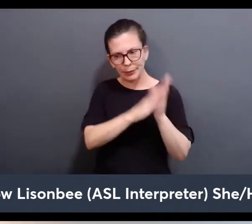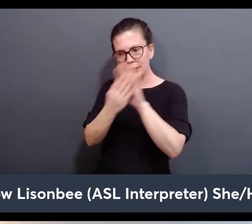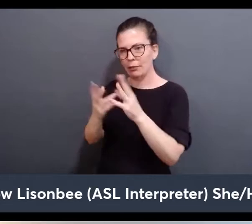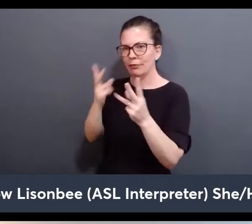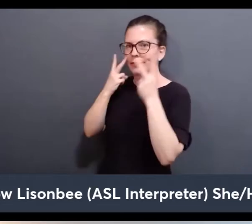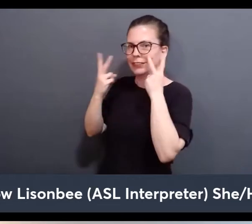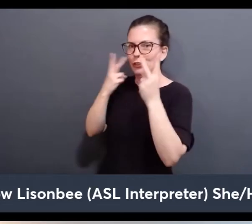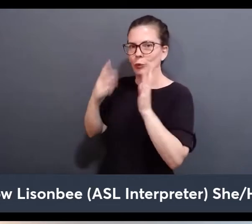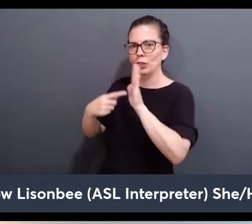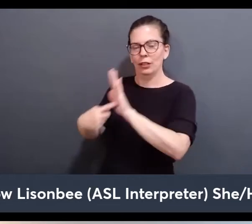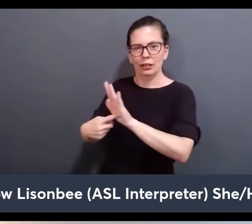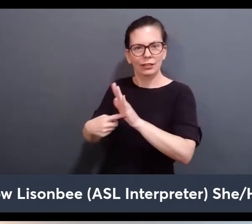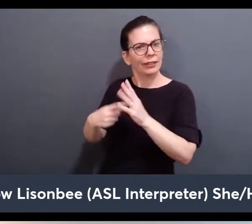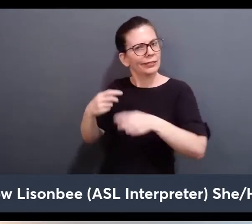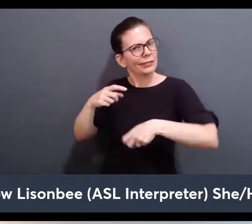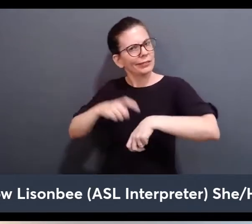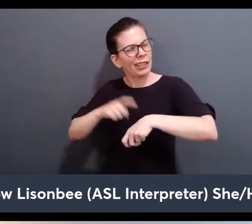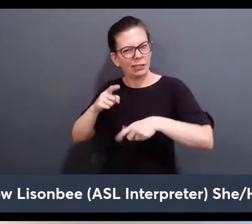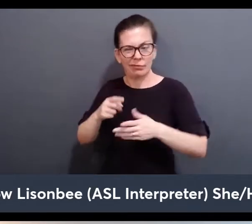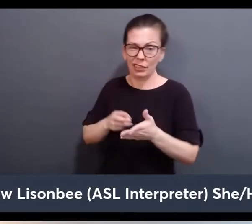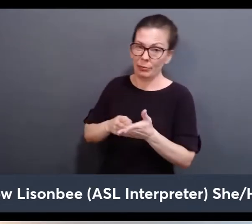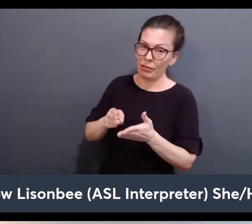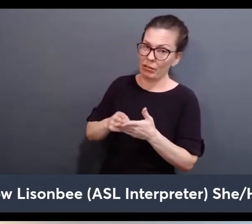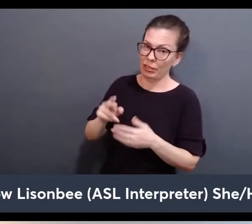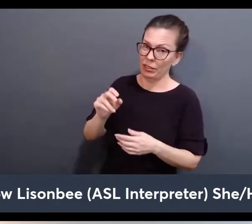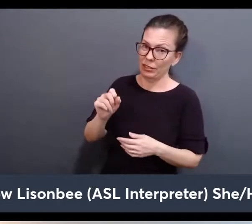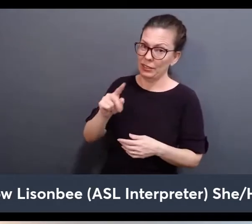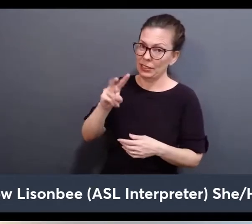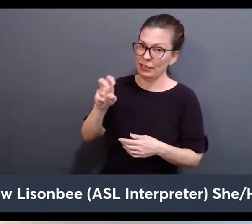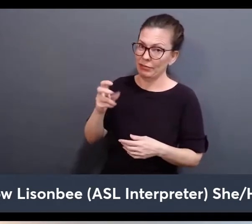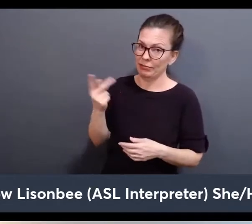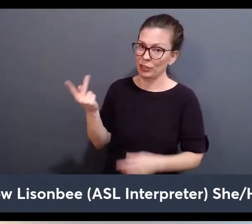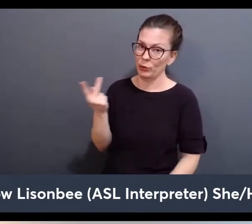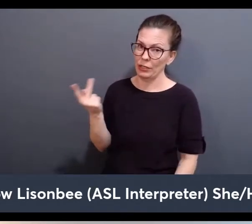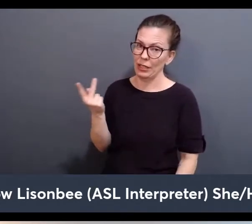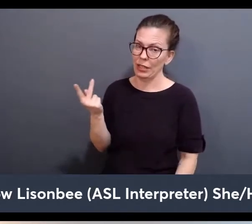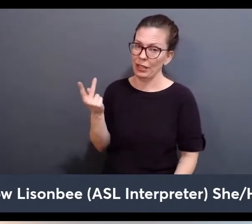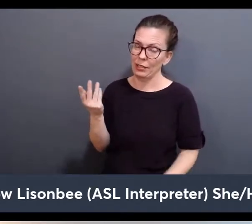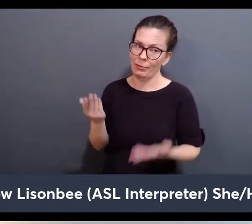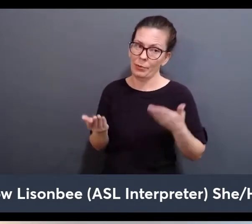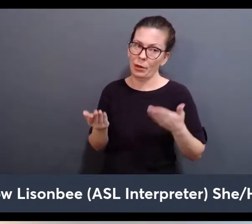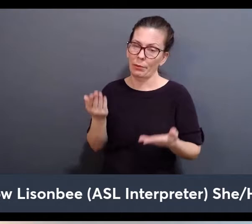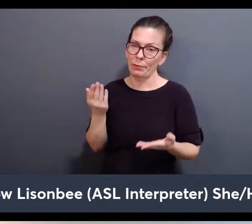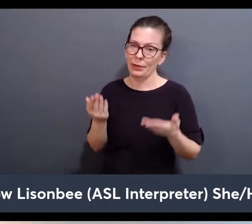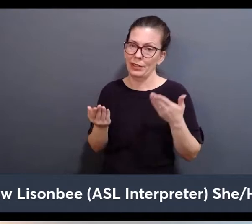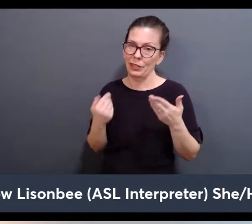And let's be honest, Steve, you and I, we probably had more important things to do